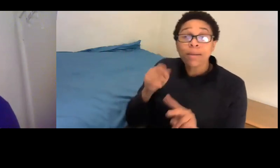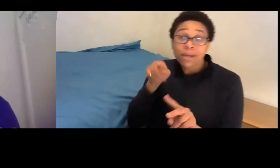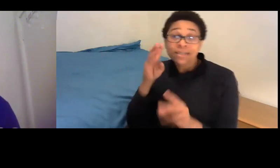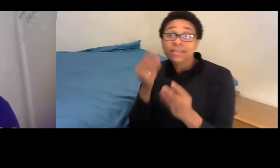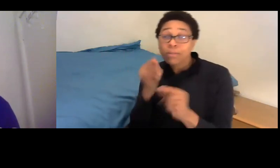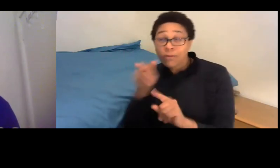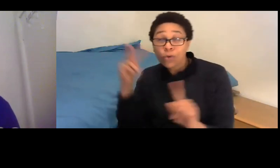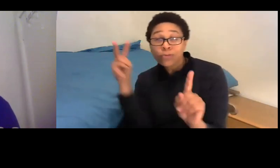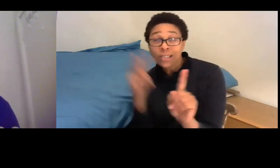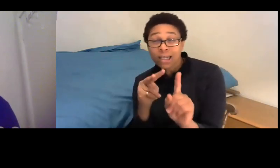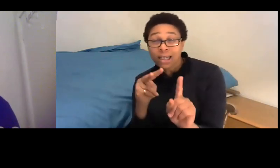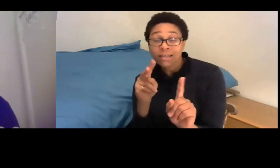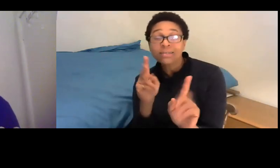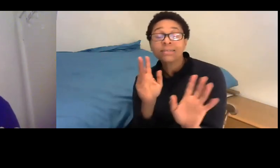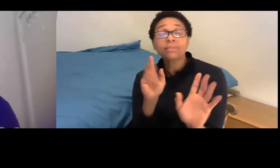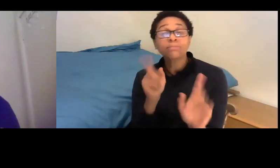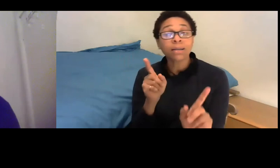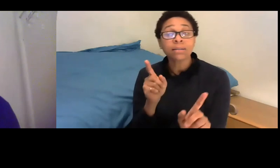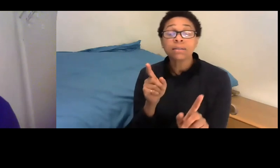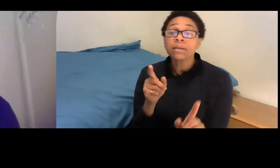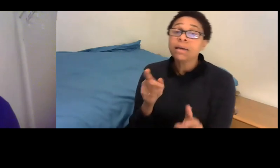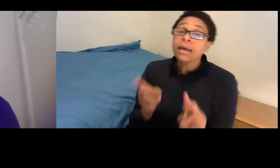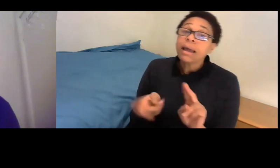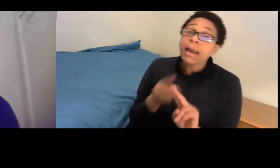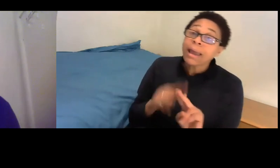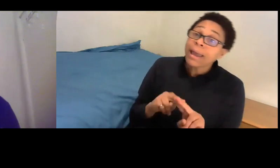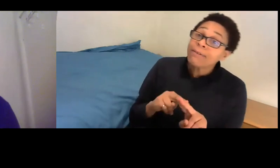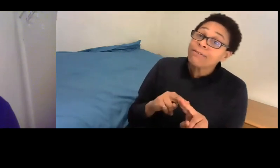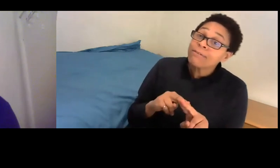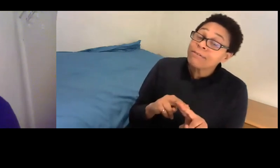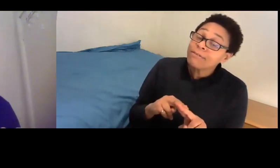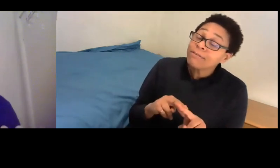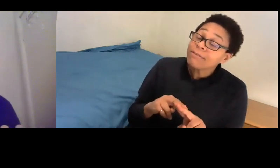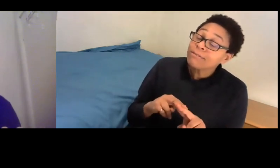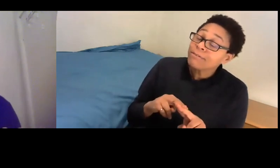you do it you might just really enjoy watching it again when I